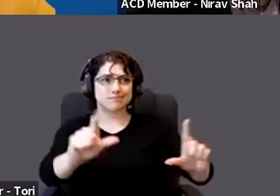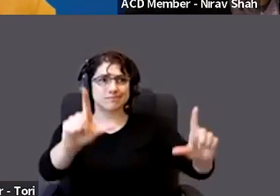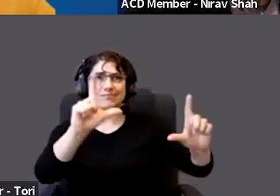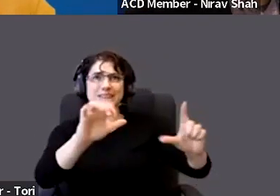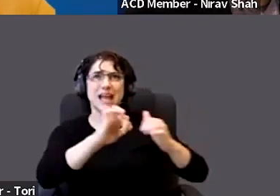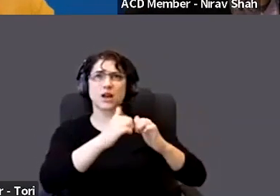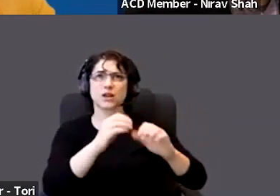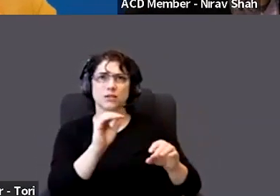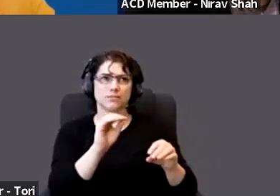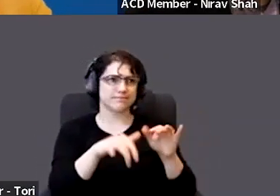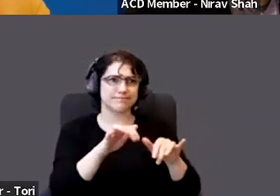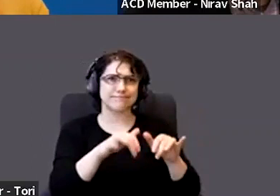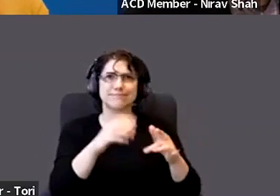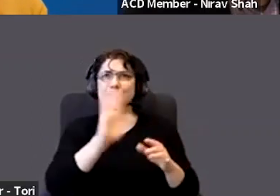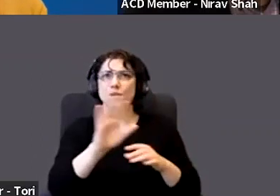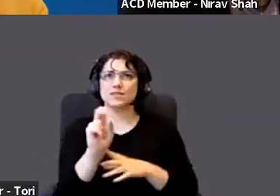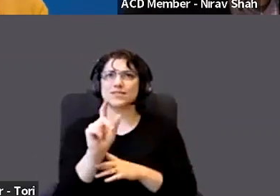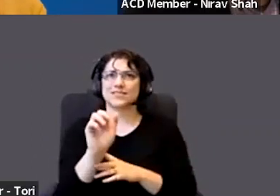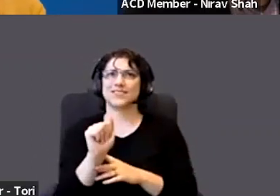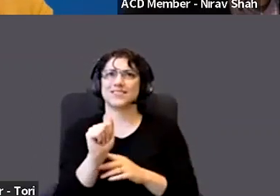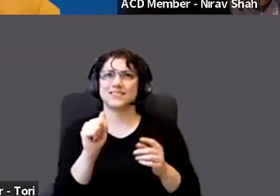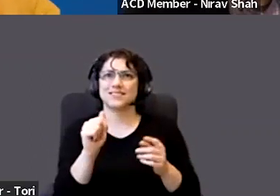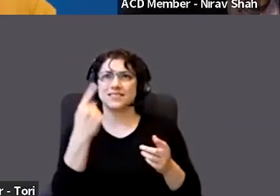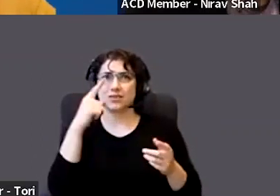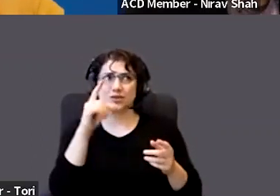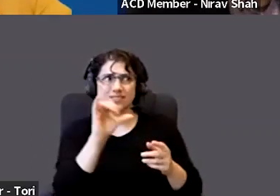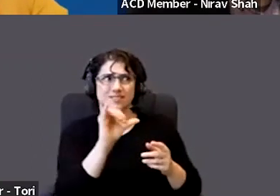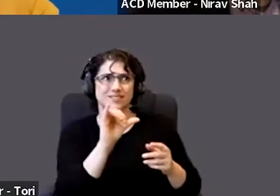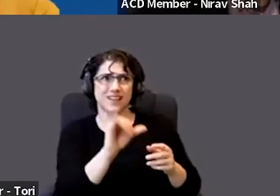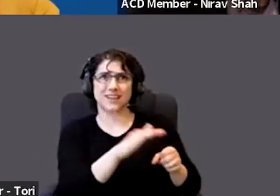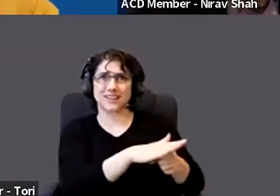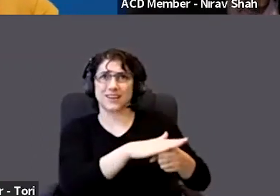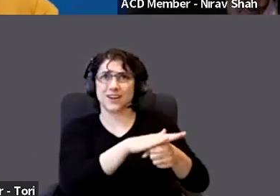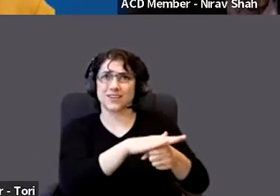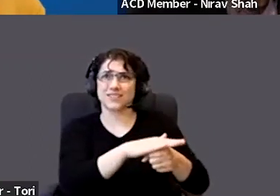in a user interface, then we could potentially have those models be applied to your local situation.